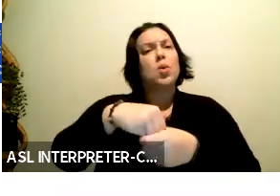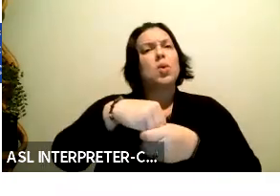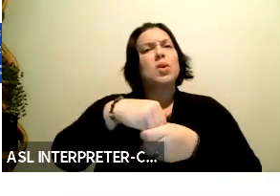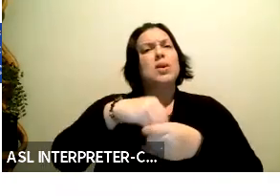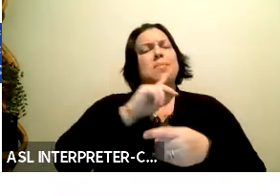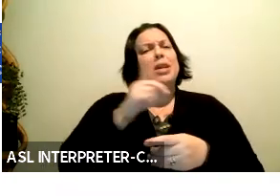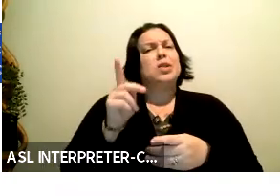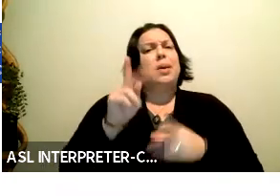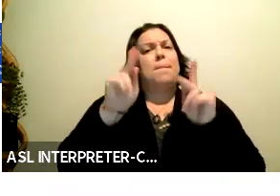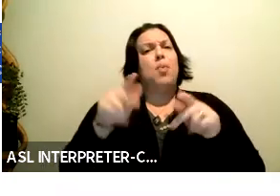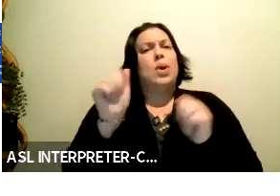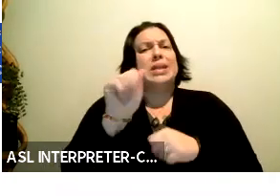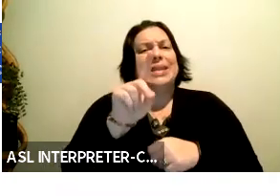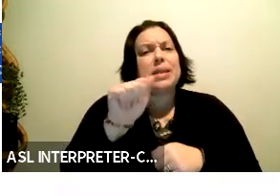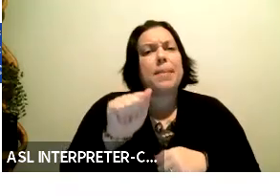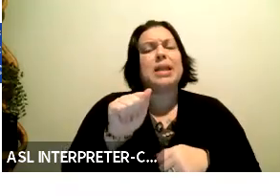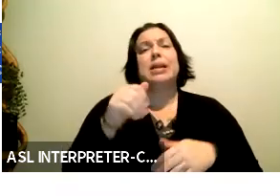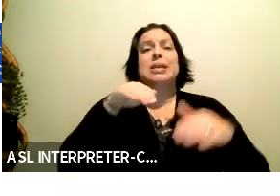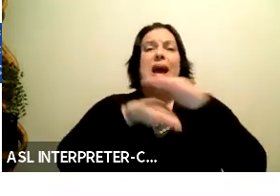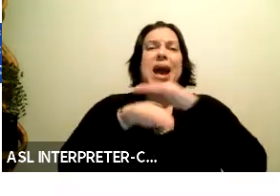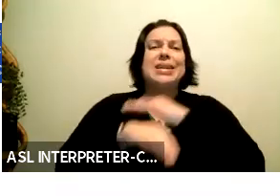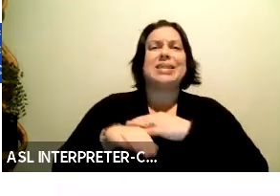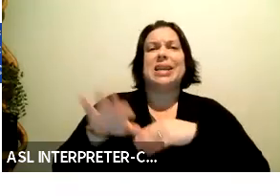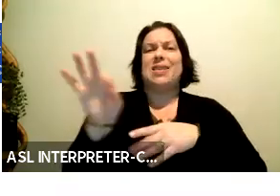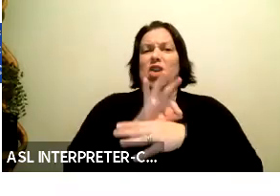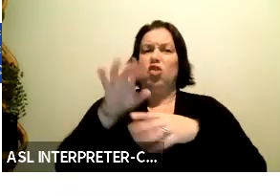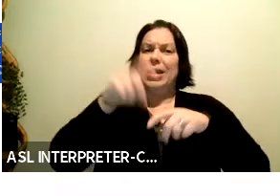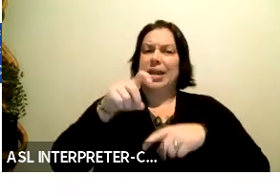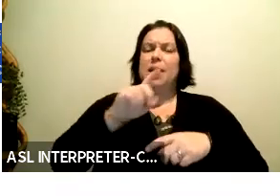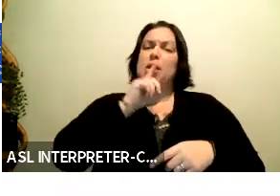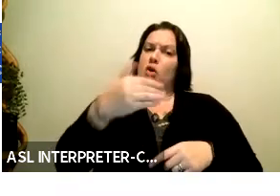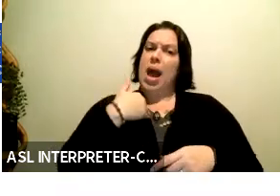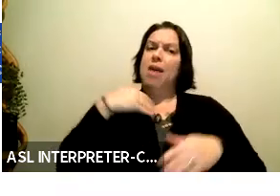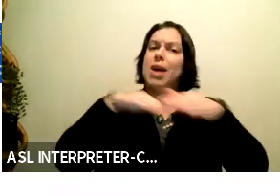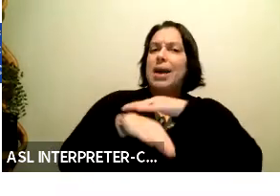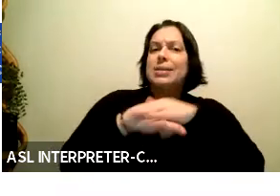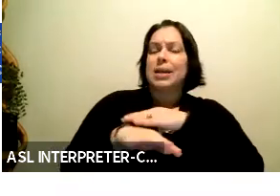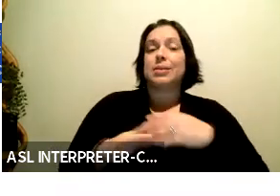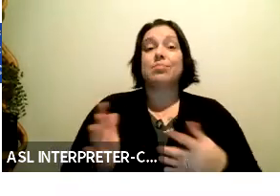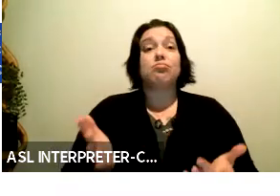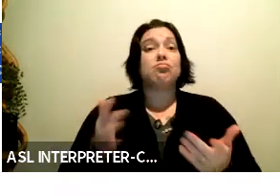and others with access and functional needs. The series topics cover emergency preparedness